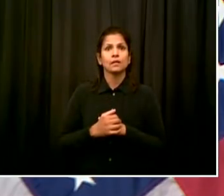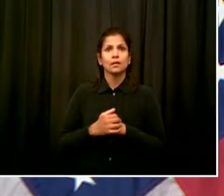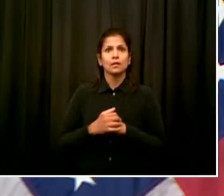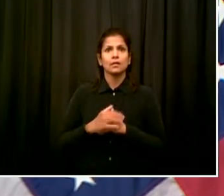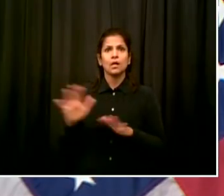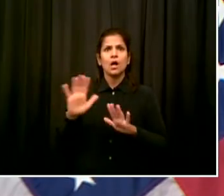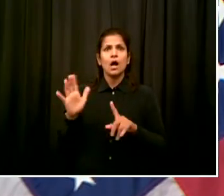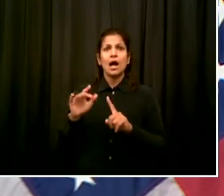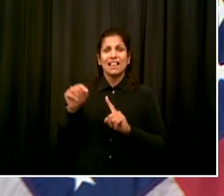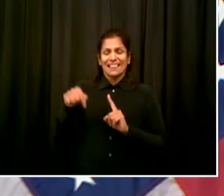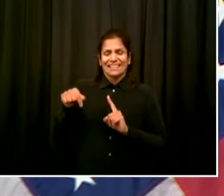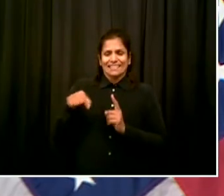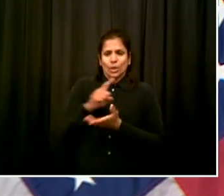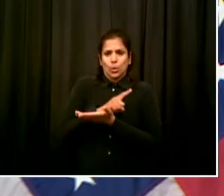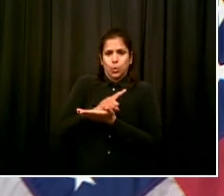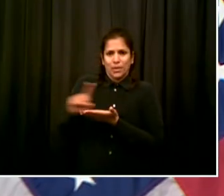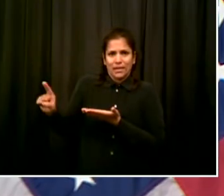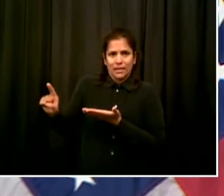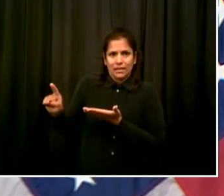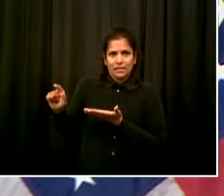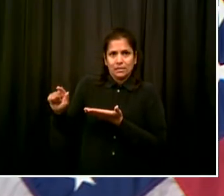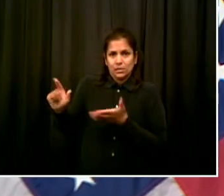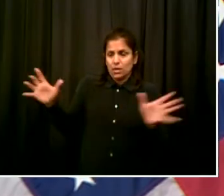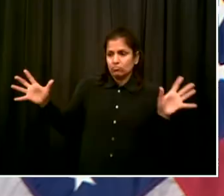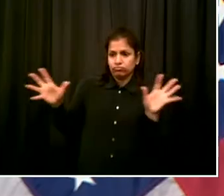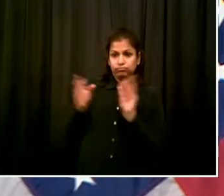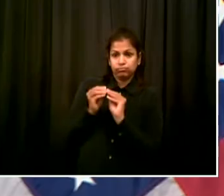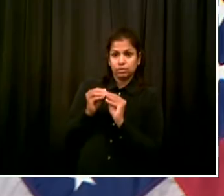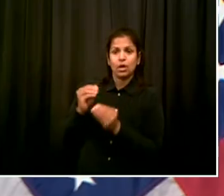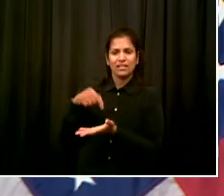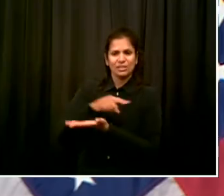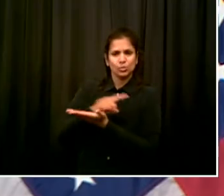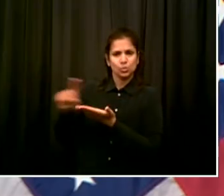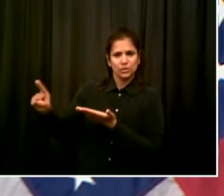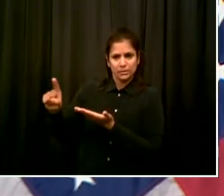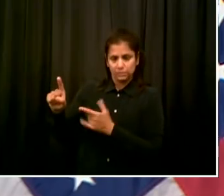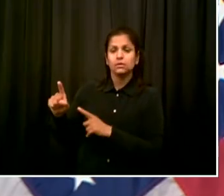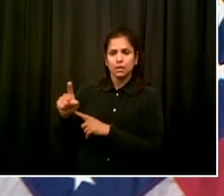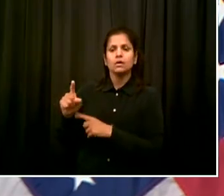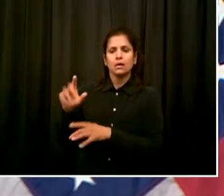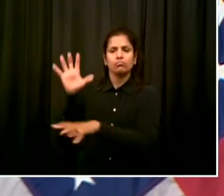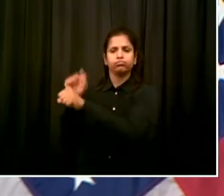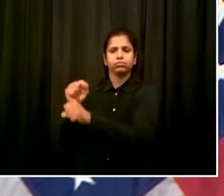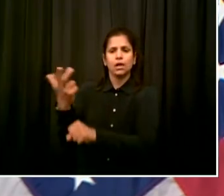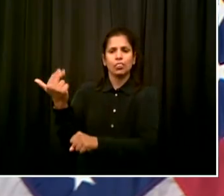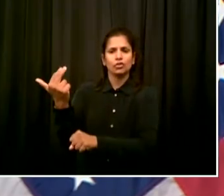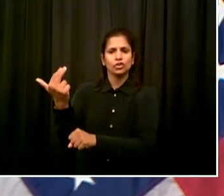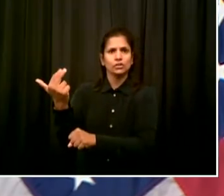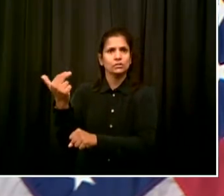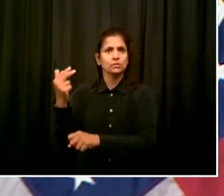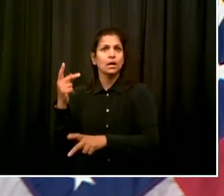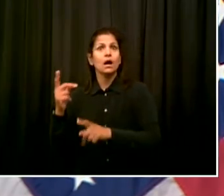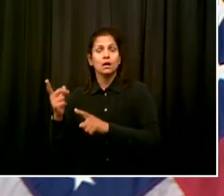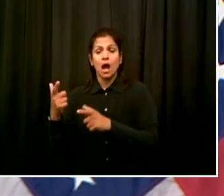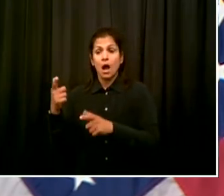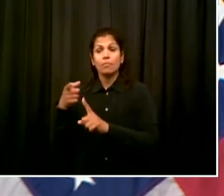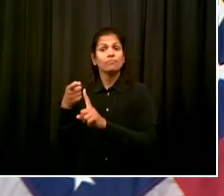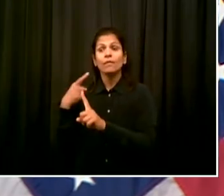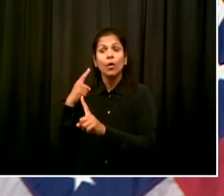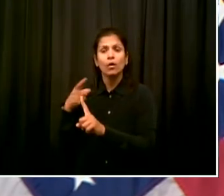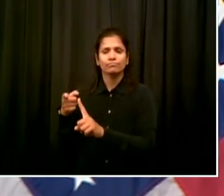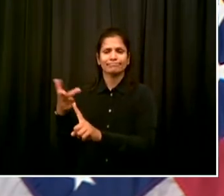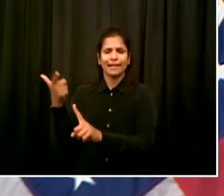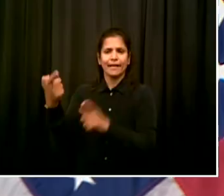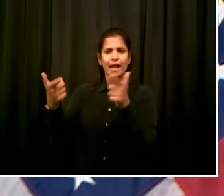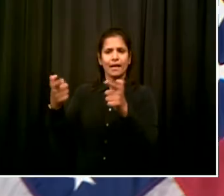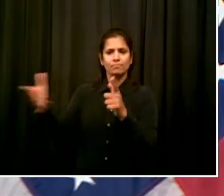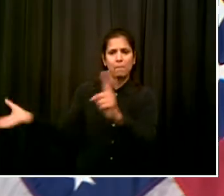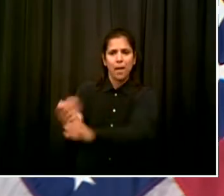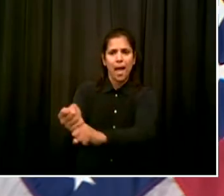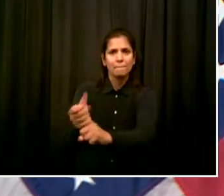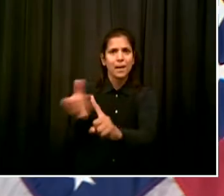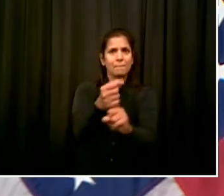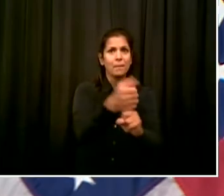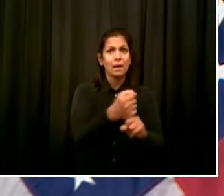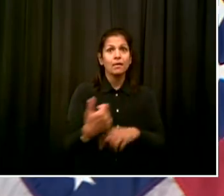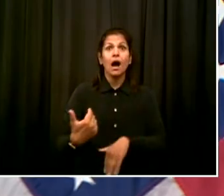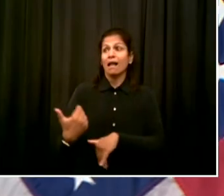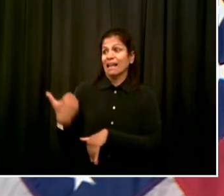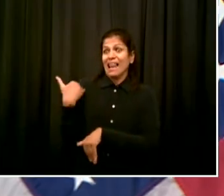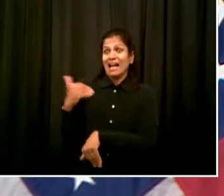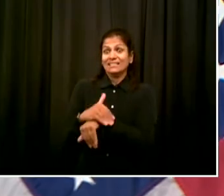INCIDENT DIDN'T